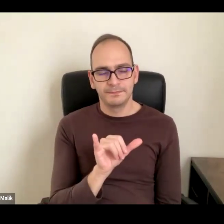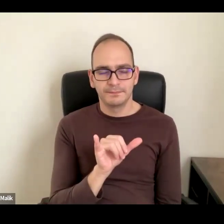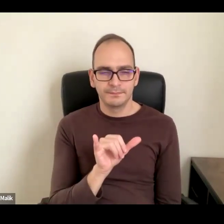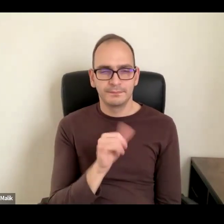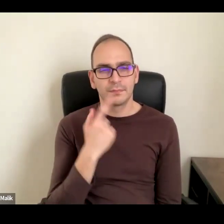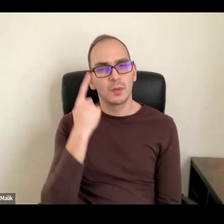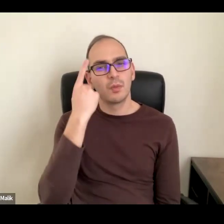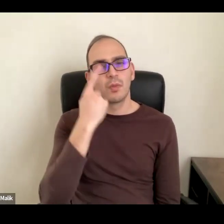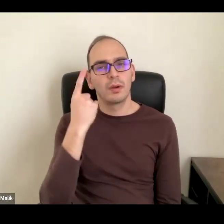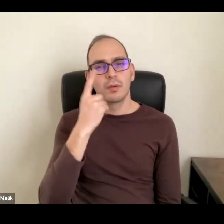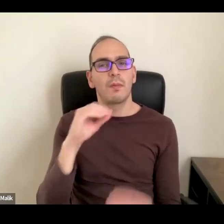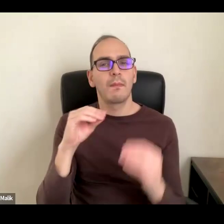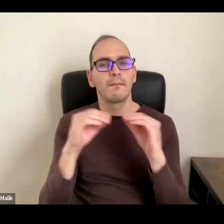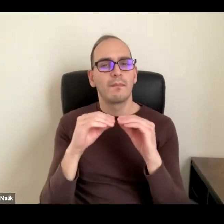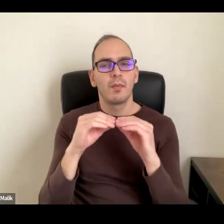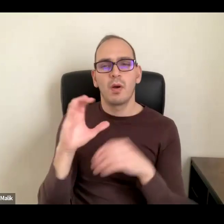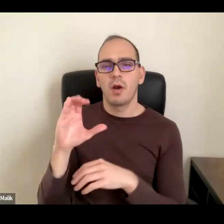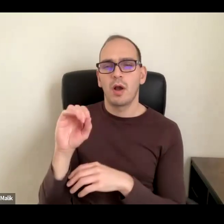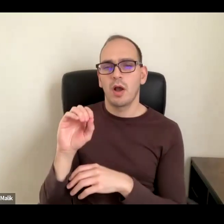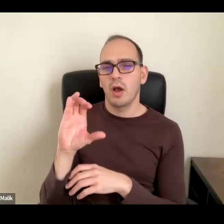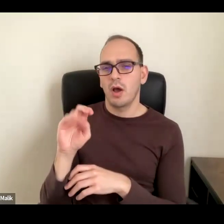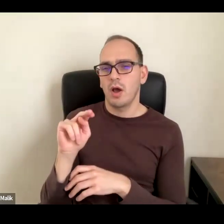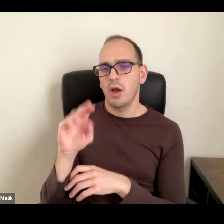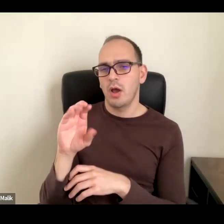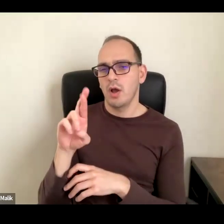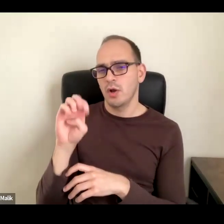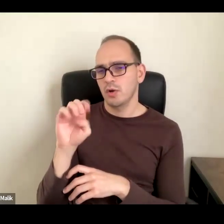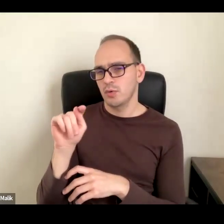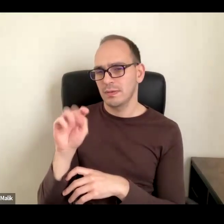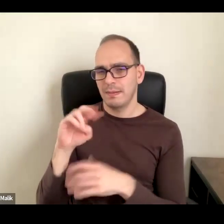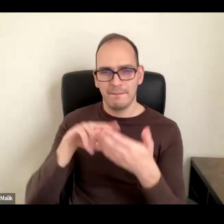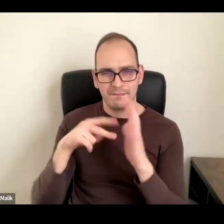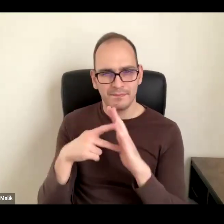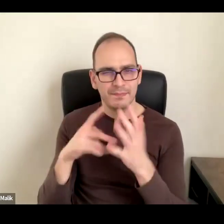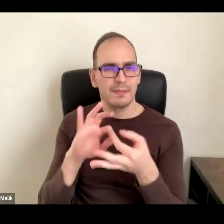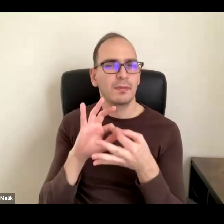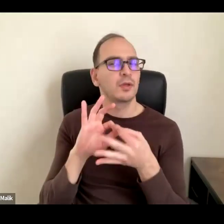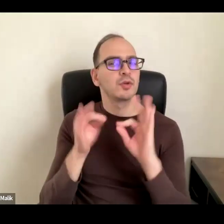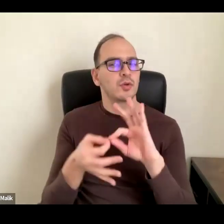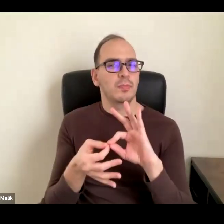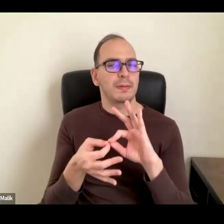what more concrete means, but let me try to interpret this a little bit more. Initiate